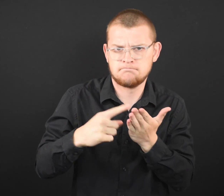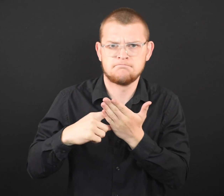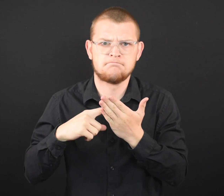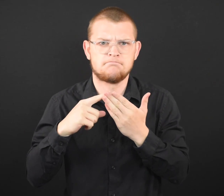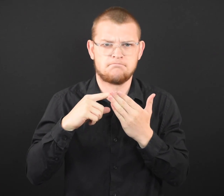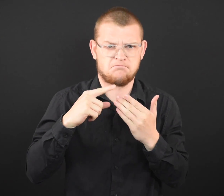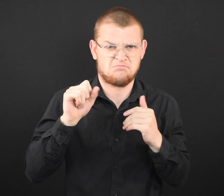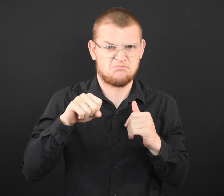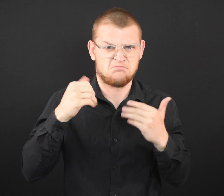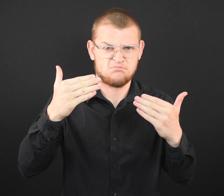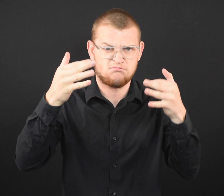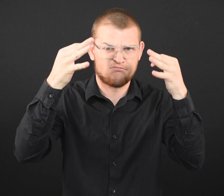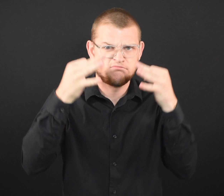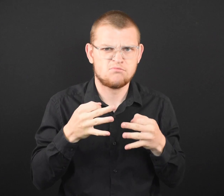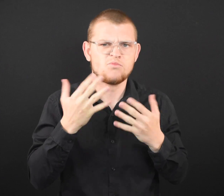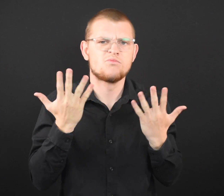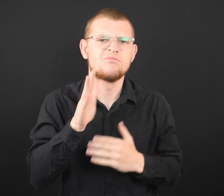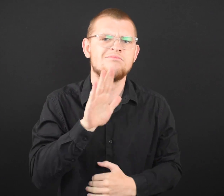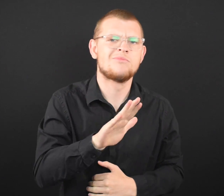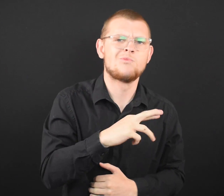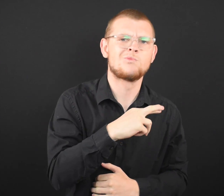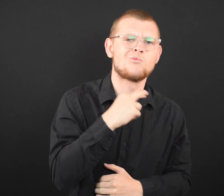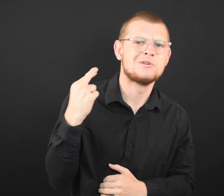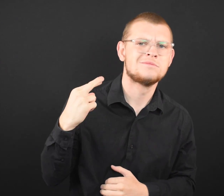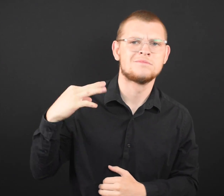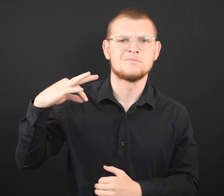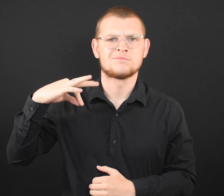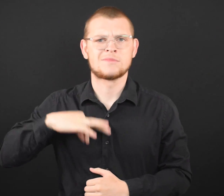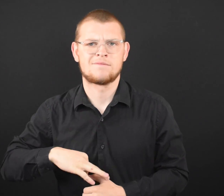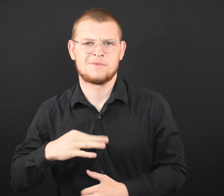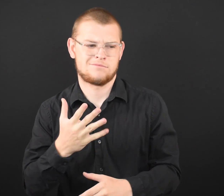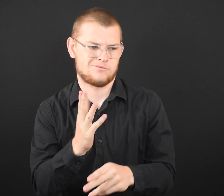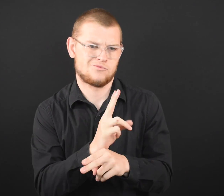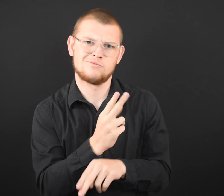they make informed decisions about the risks and benefits of using it.